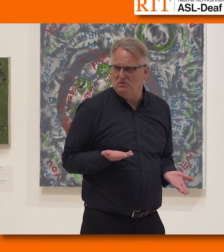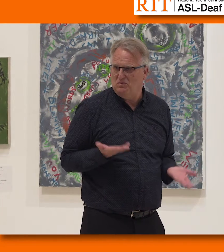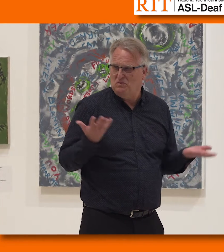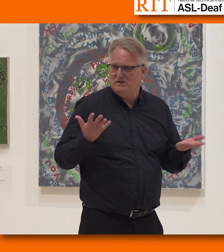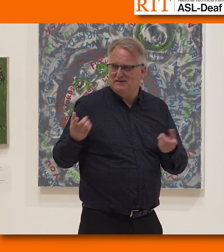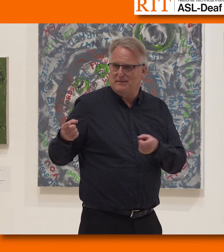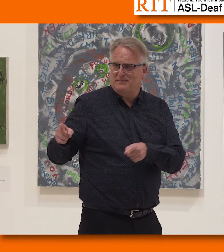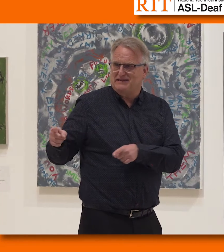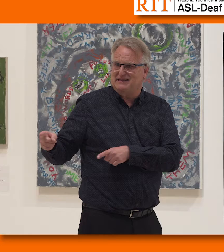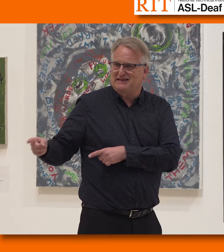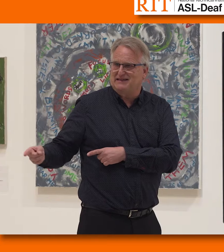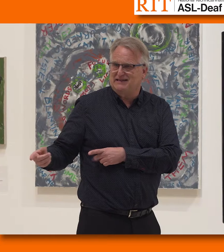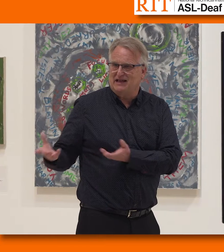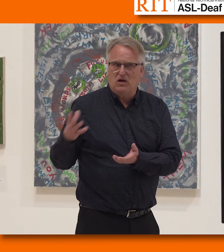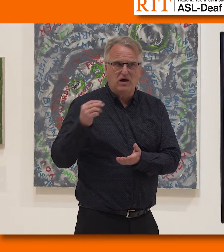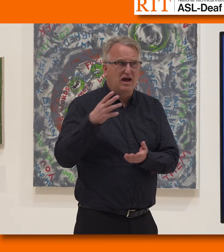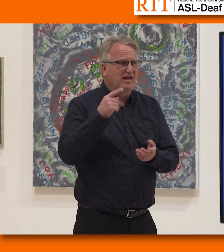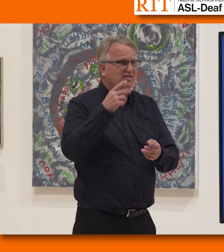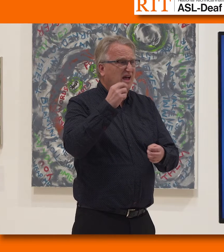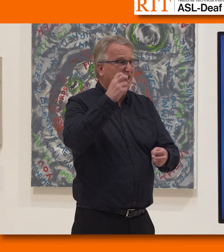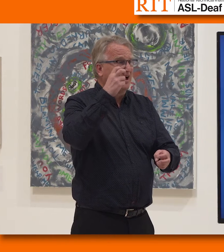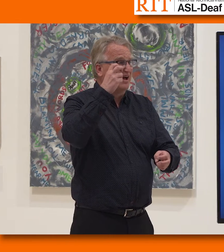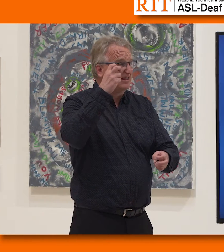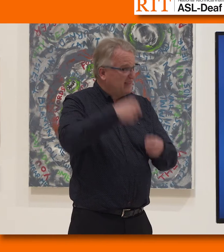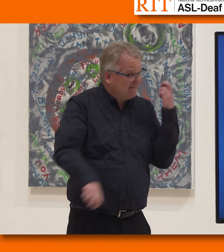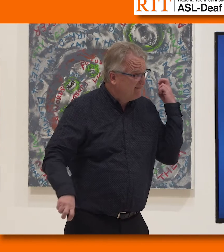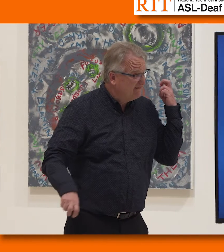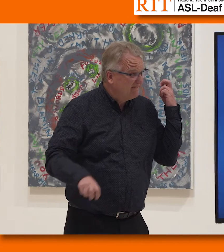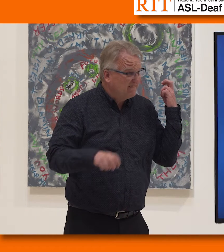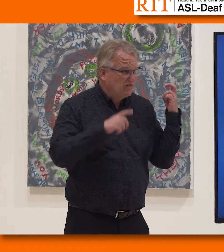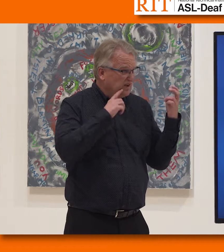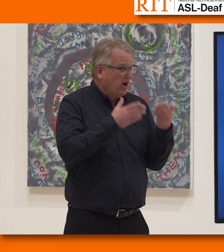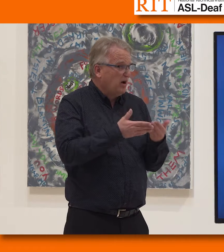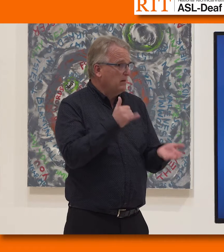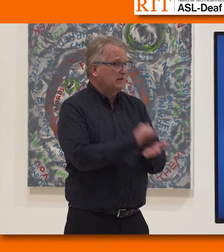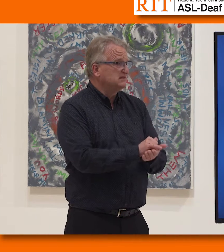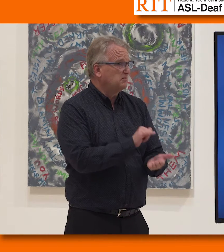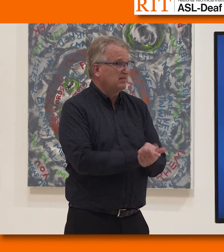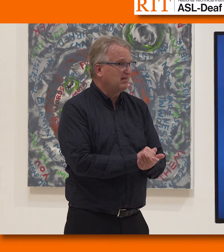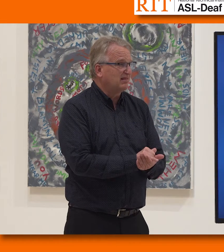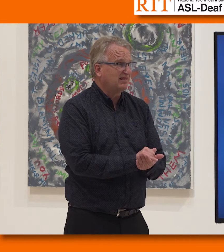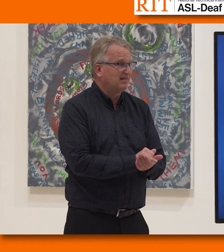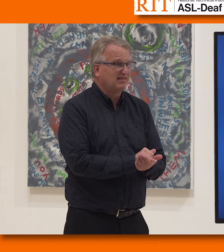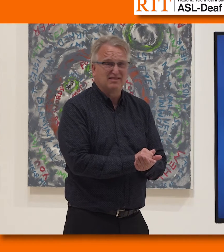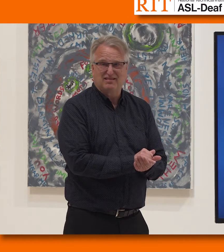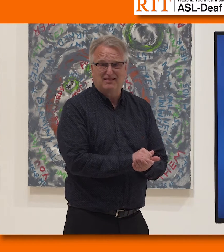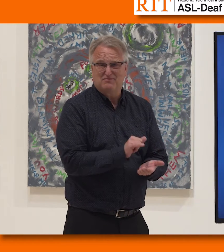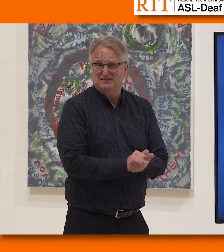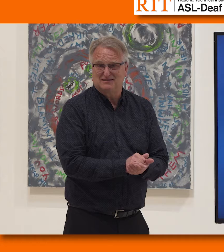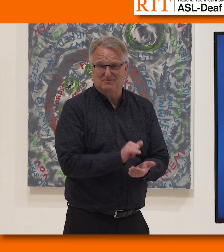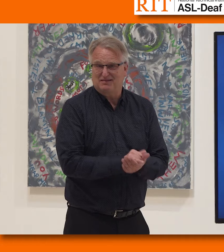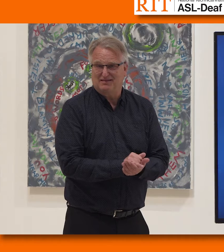We're not connecting. We don't know what's happening for one another. So, it's almost an impossible task that they're facing.